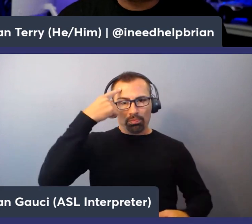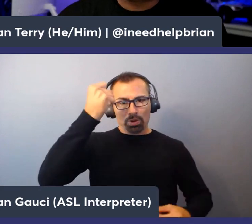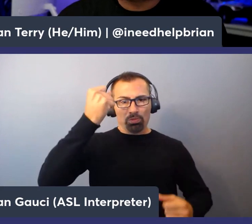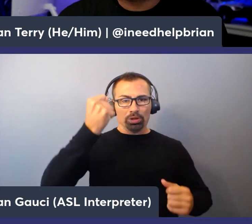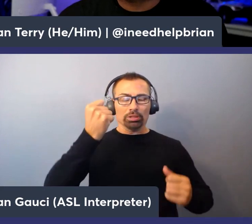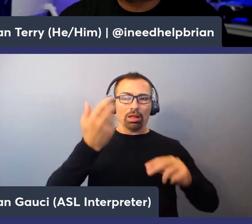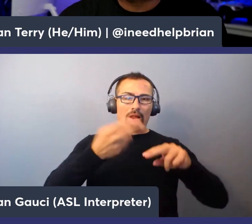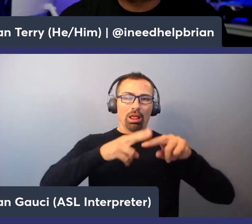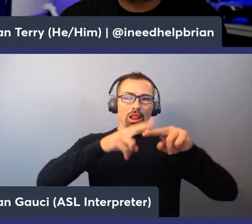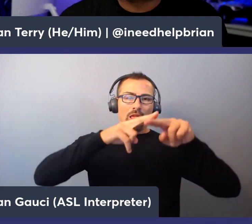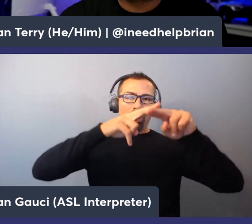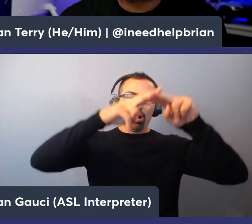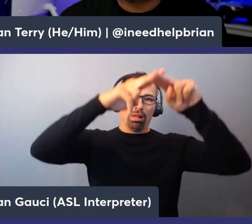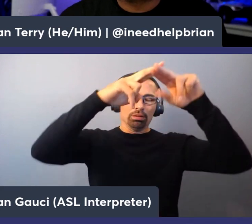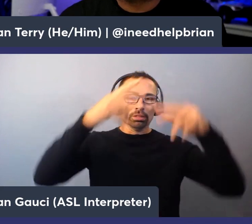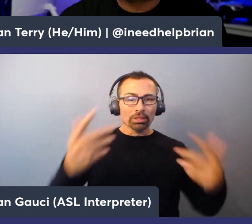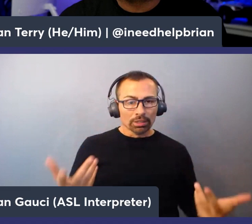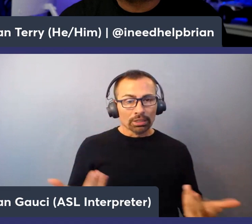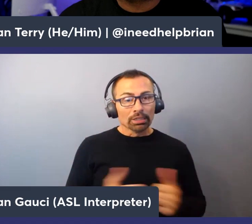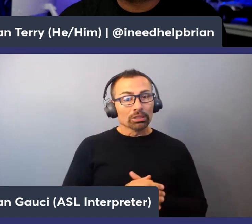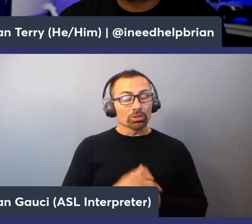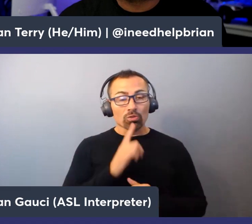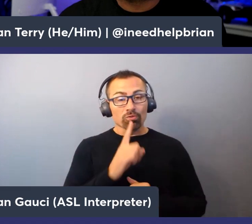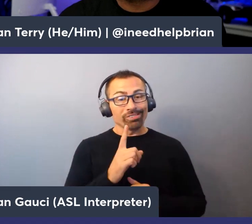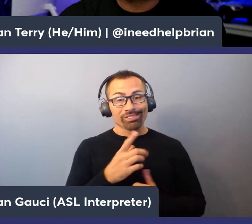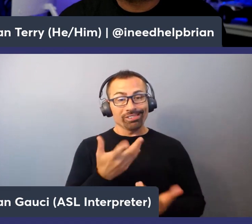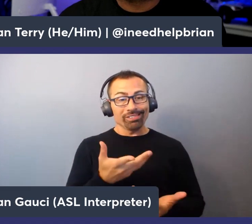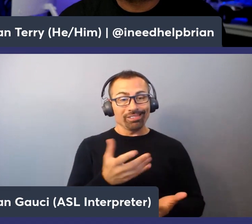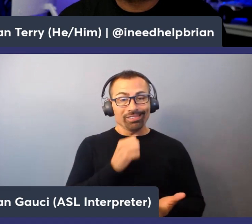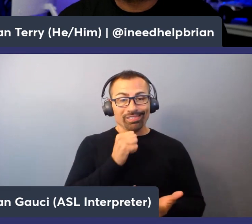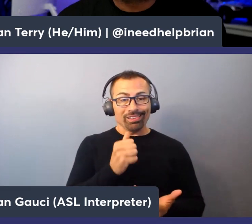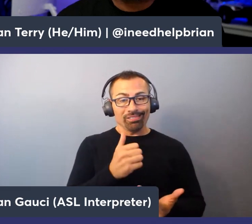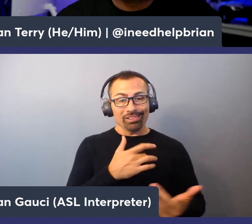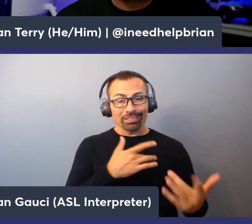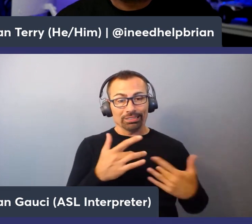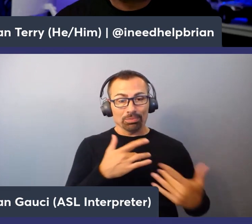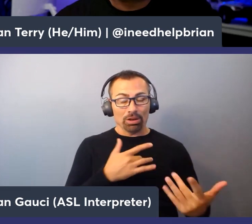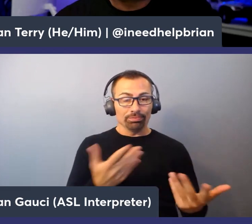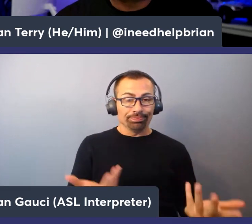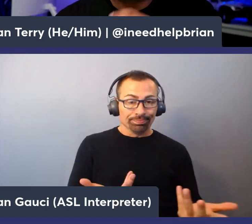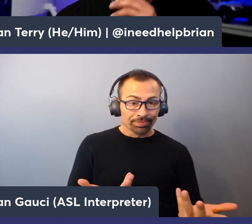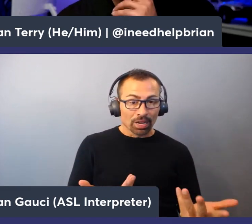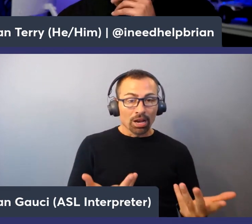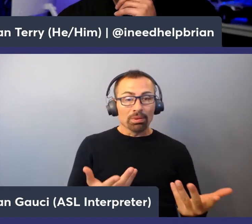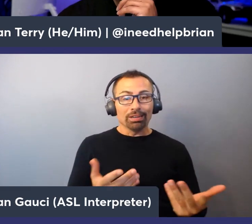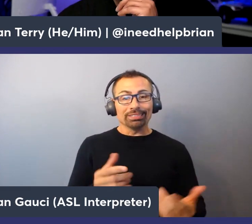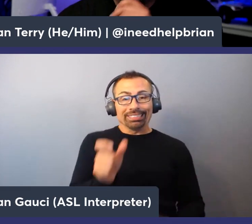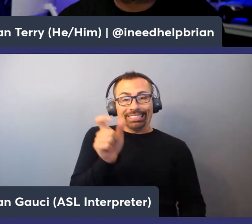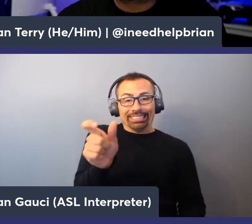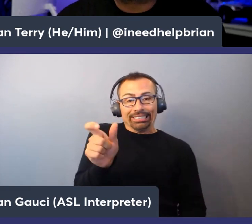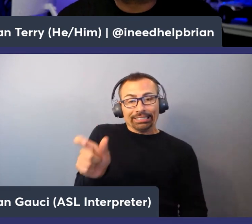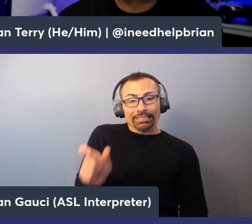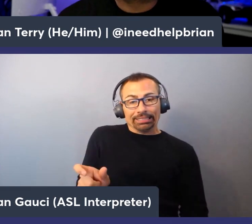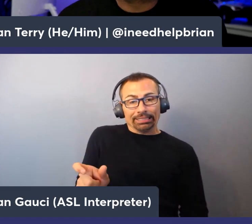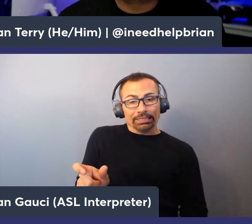at that point you're not really worried about the... and that's what goes back to, that you're not worried about the entities, that point you're really worried about the connections,